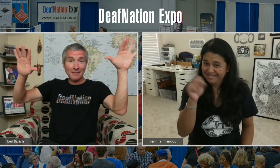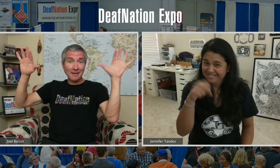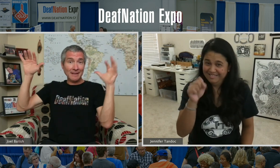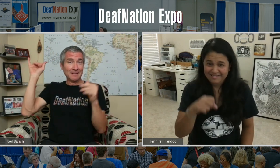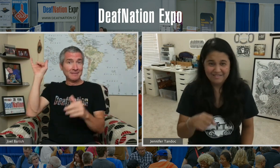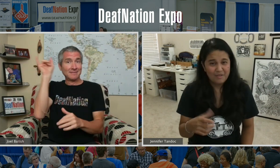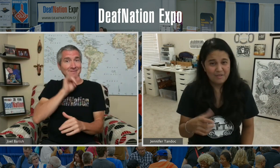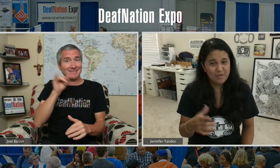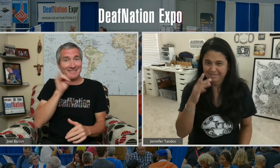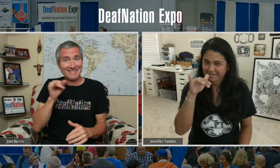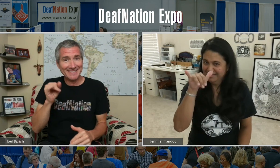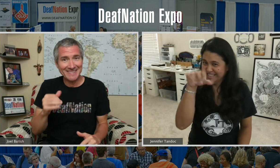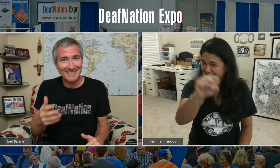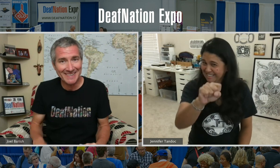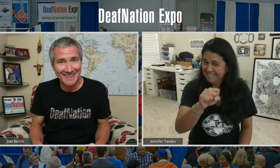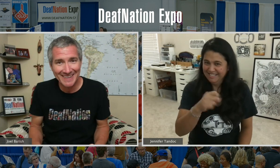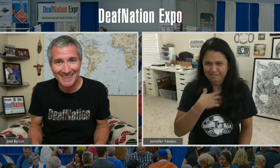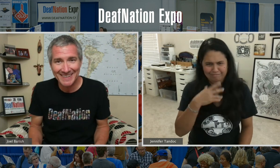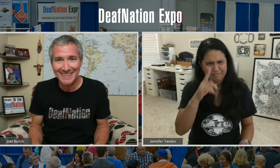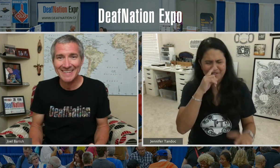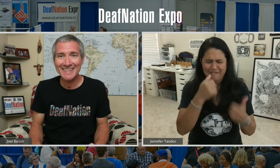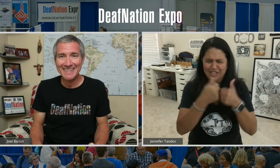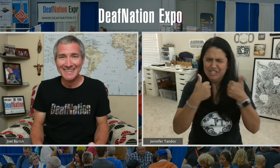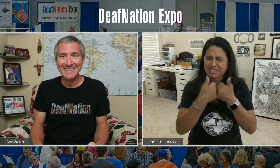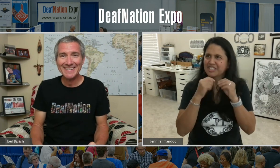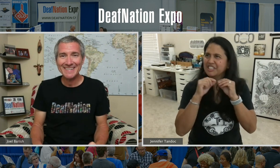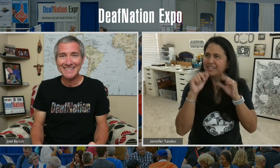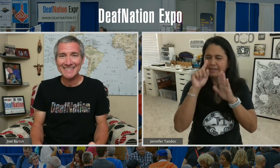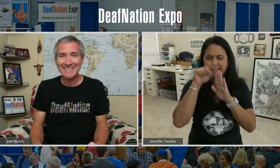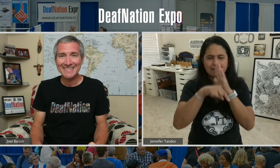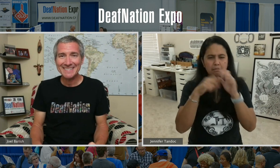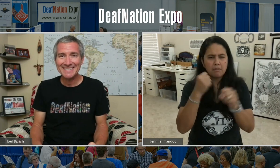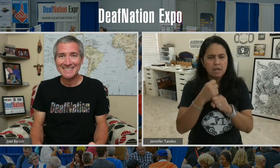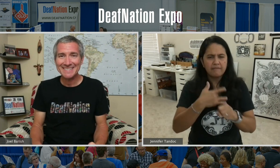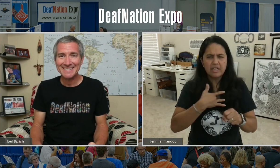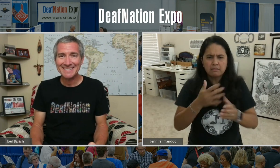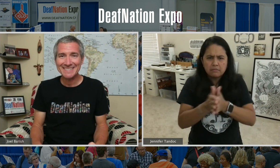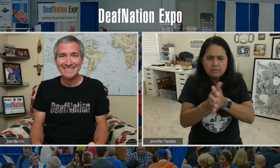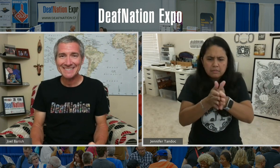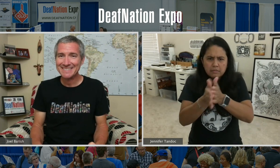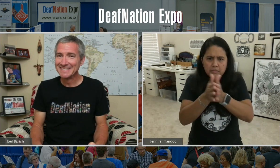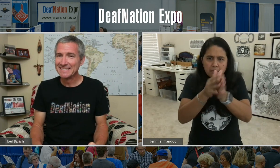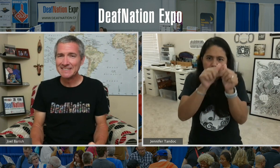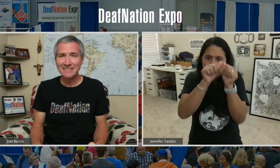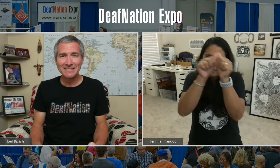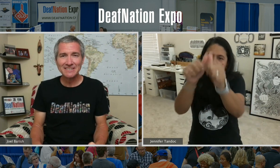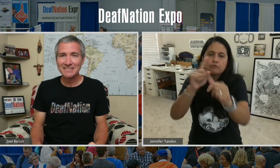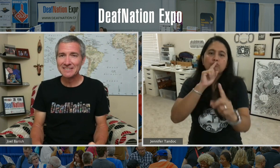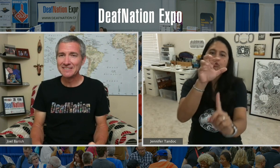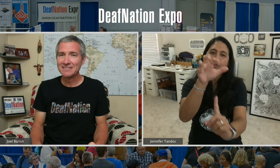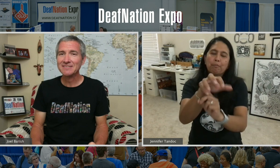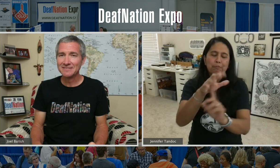Yes! I really love challenges, they make me feel motivated to keep going.